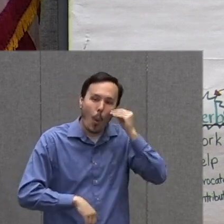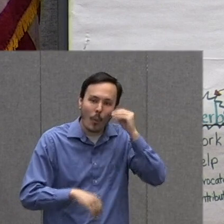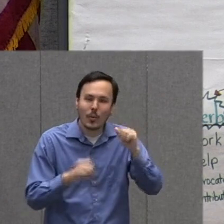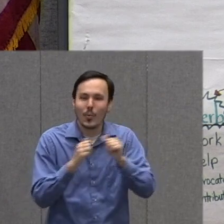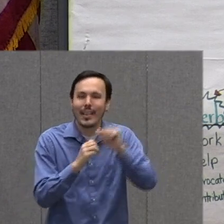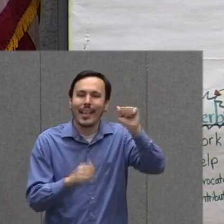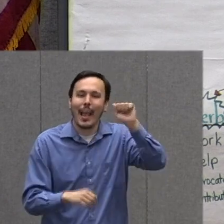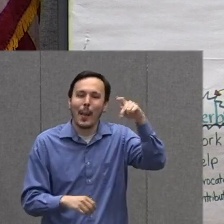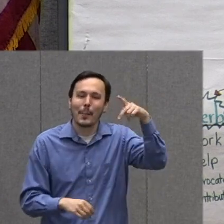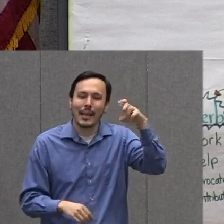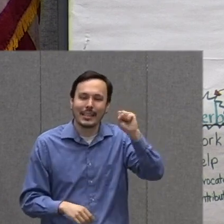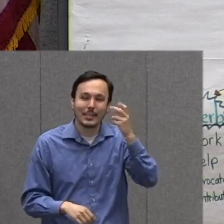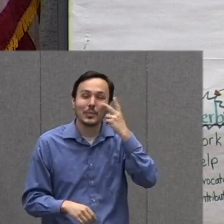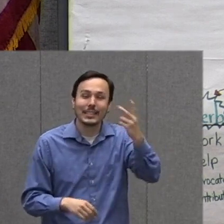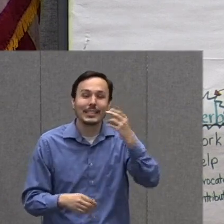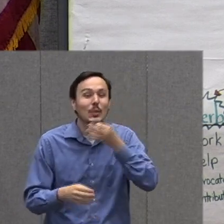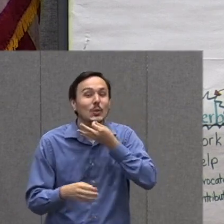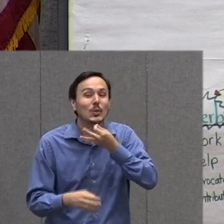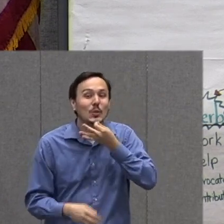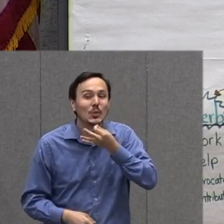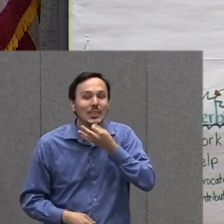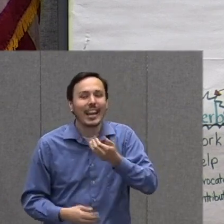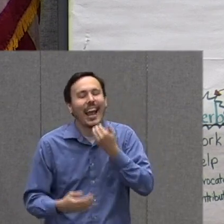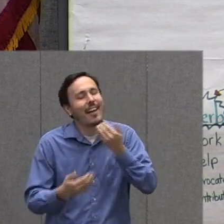and we'll see you again soon. Have a great day.